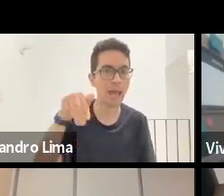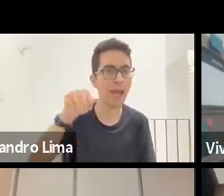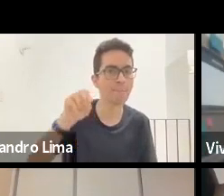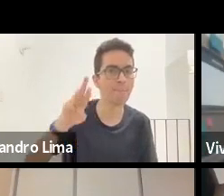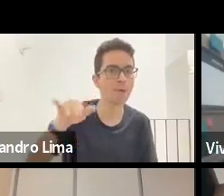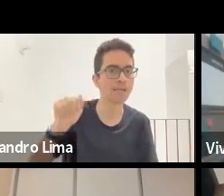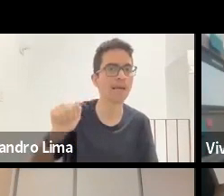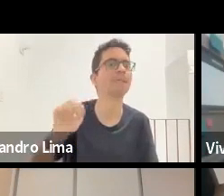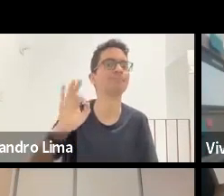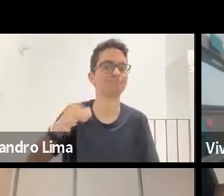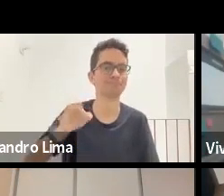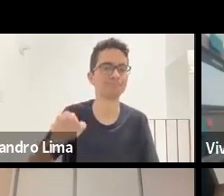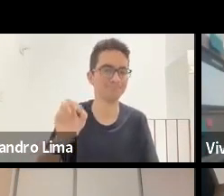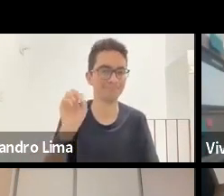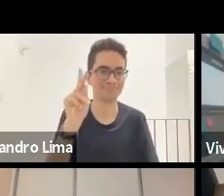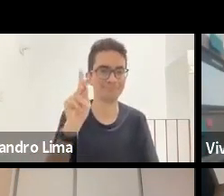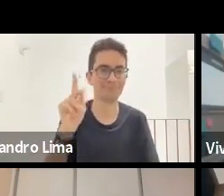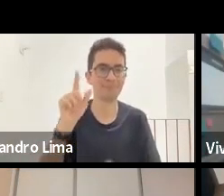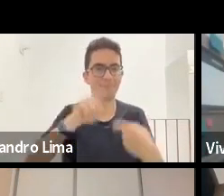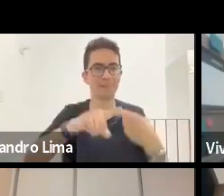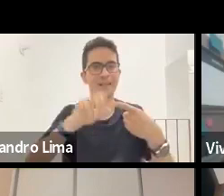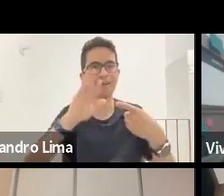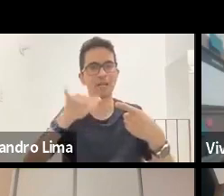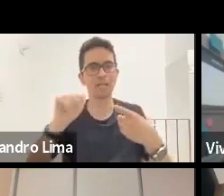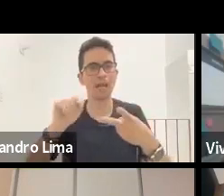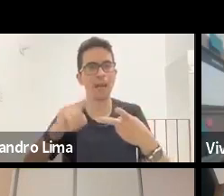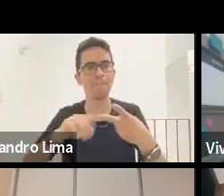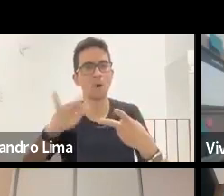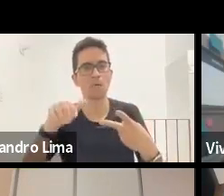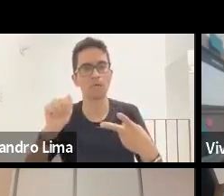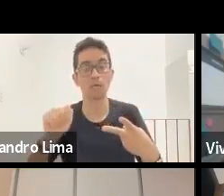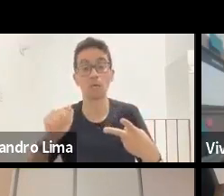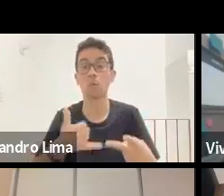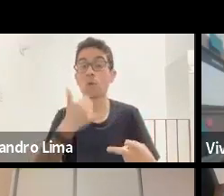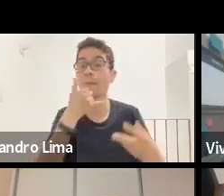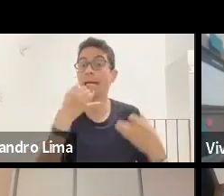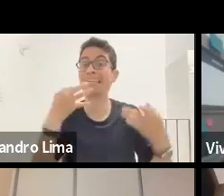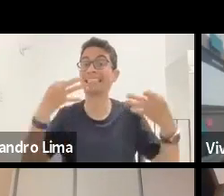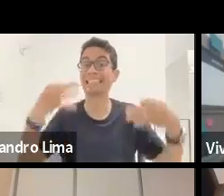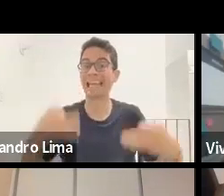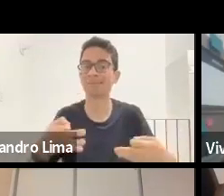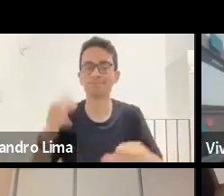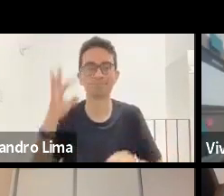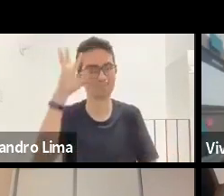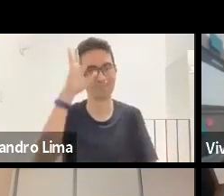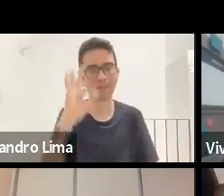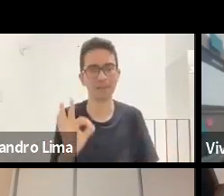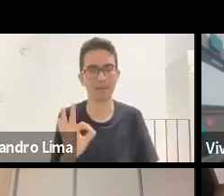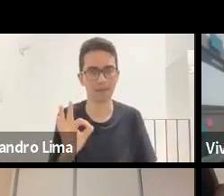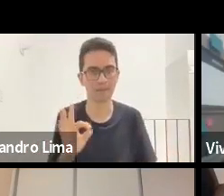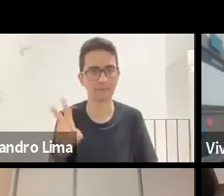Monica. Okay, well thank you. ou, those are again ou, those are, again I wasn't sure which meant but they, but his sure which meant but they but history is really important if it up